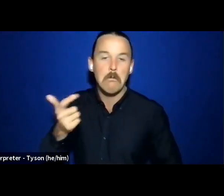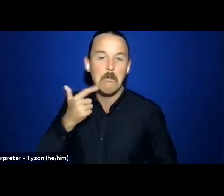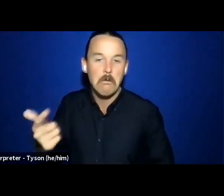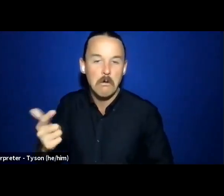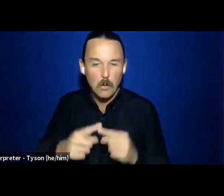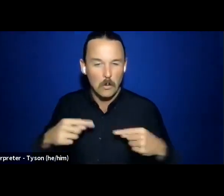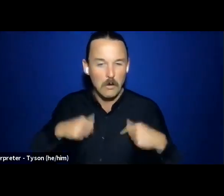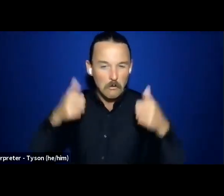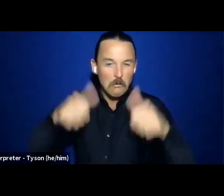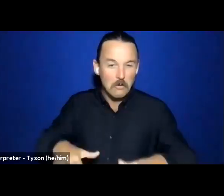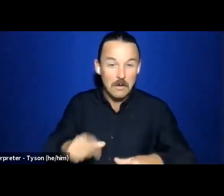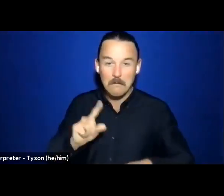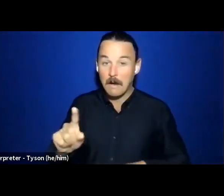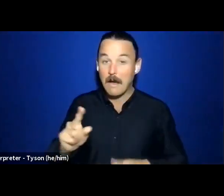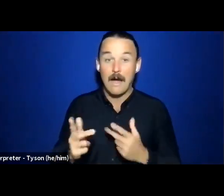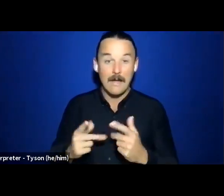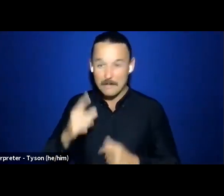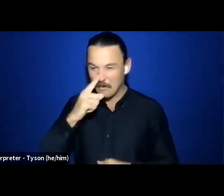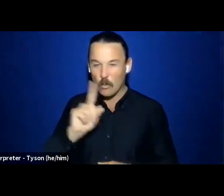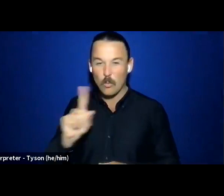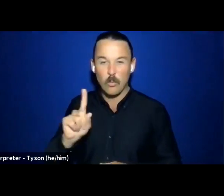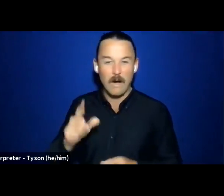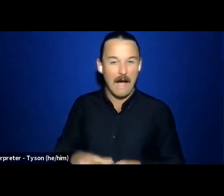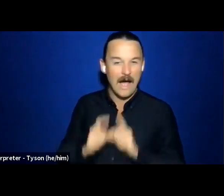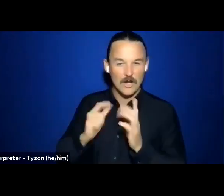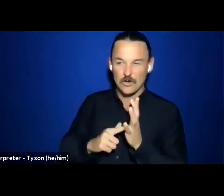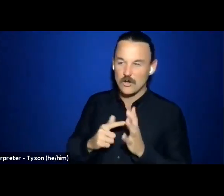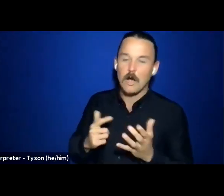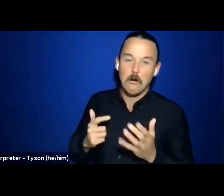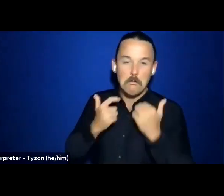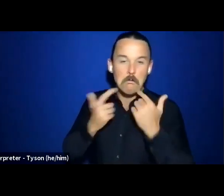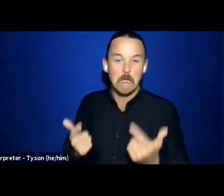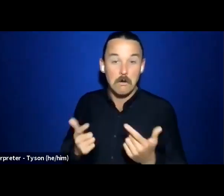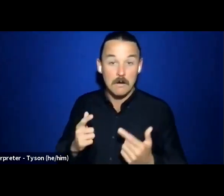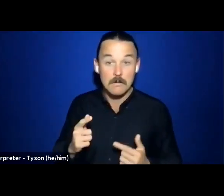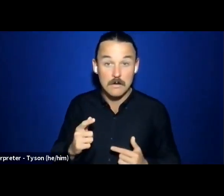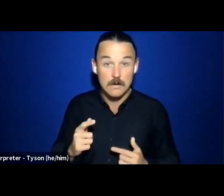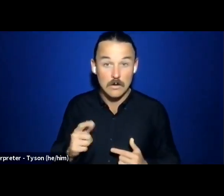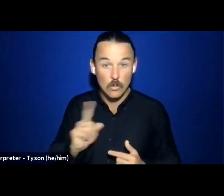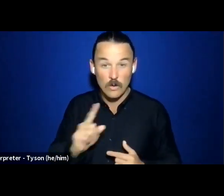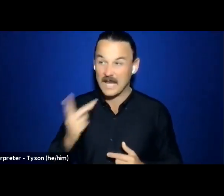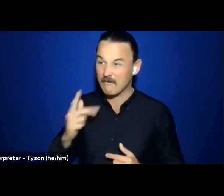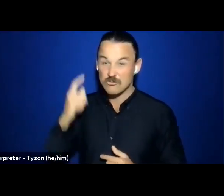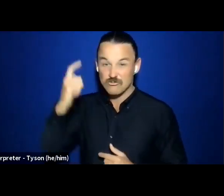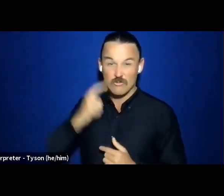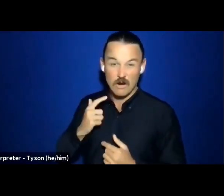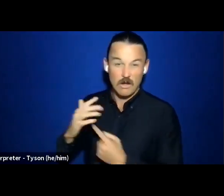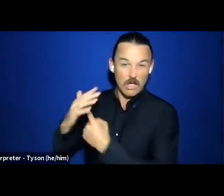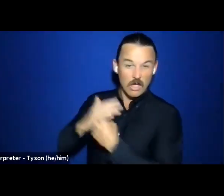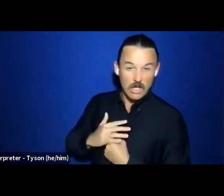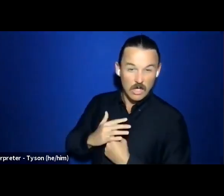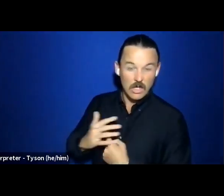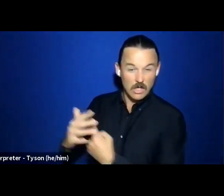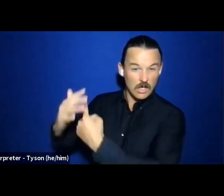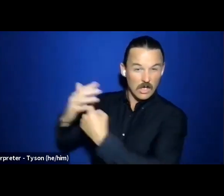Many of us are used to Many of us are used to the way Many of us are used to them. What's harder to shrug off, I can What harder to shrug off a concerted attempt to undermine.